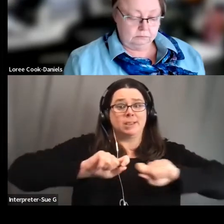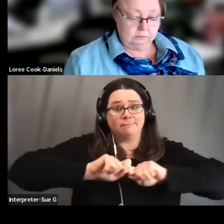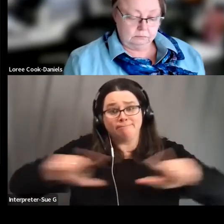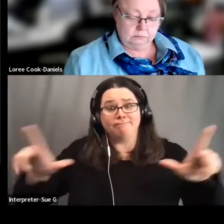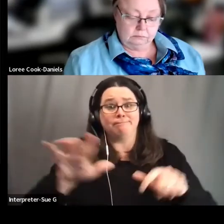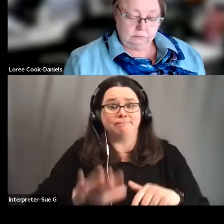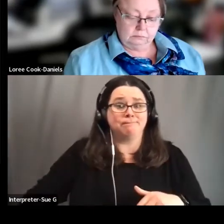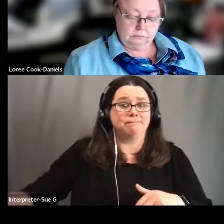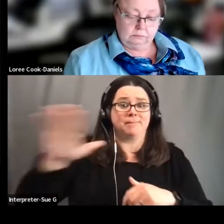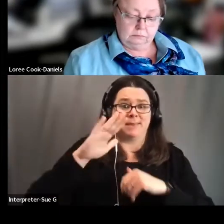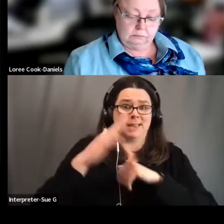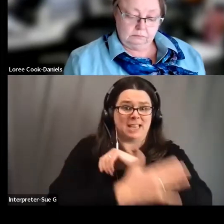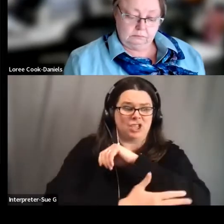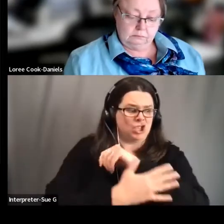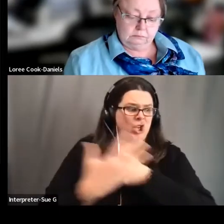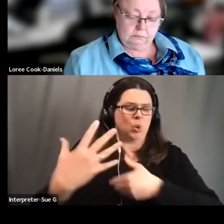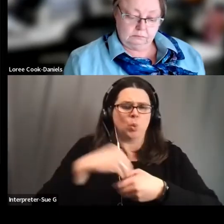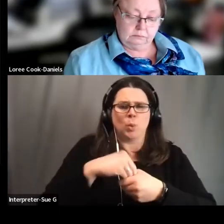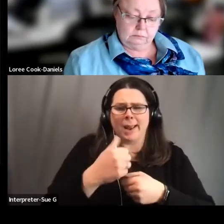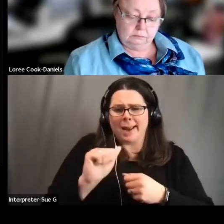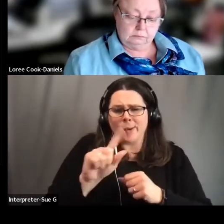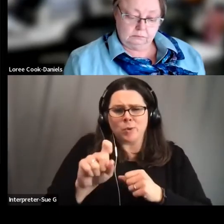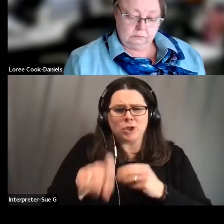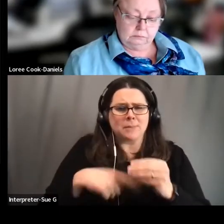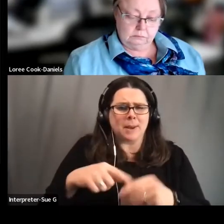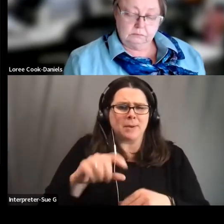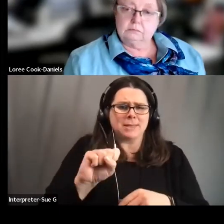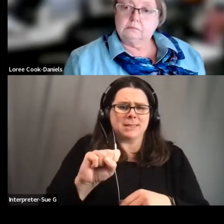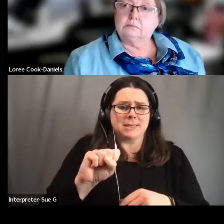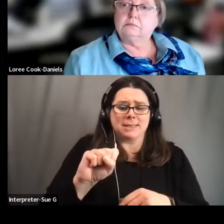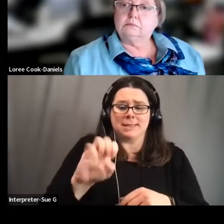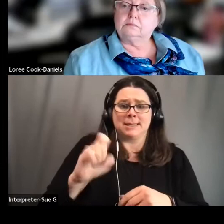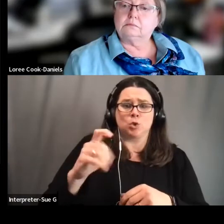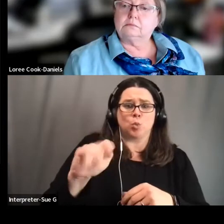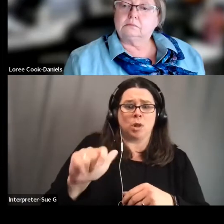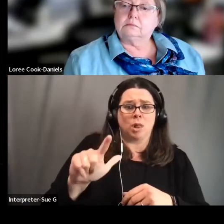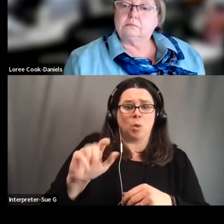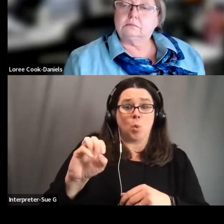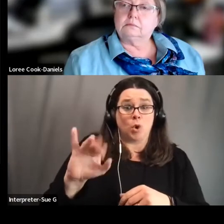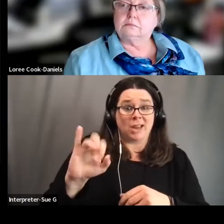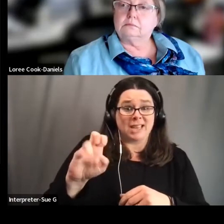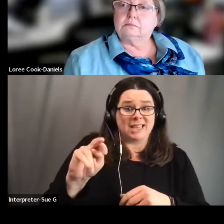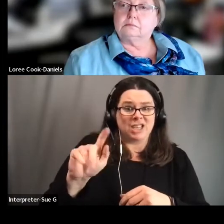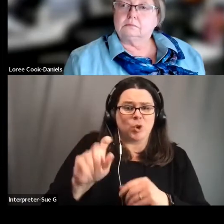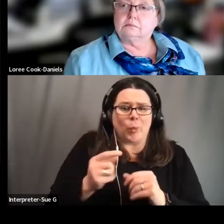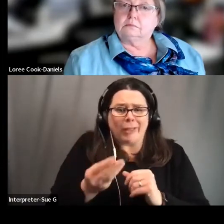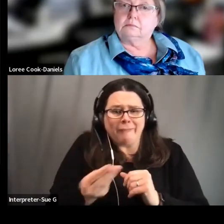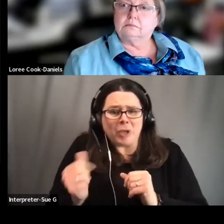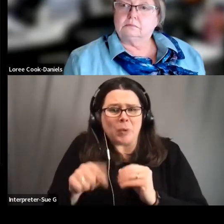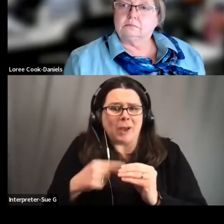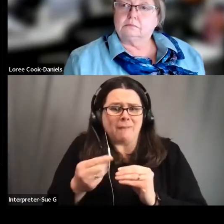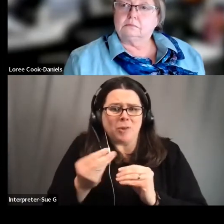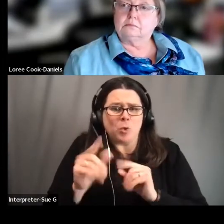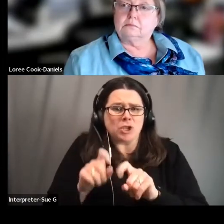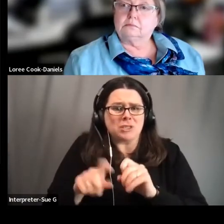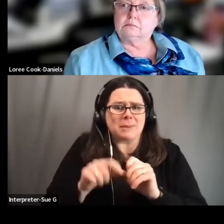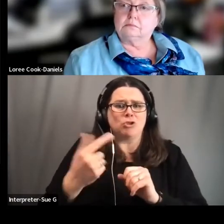have included any questions about sexual orientation and only a handful of them have any questions about gender identity. Oftentimes what happens,